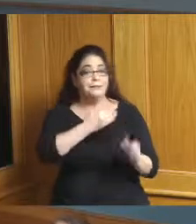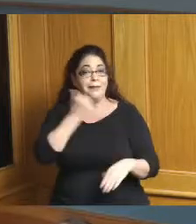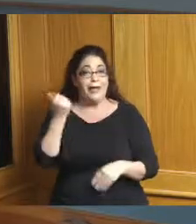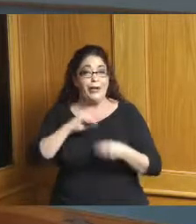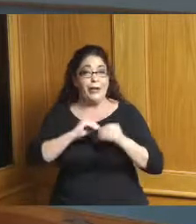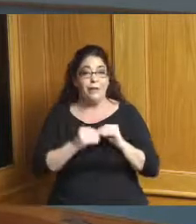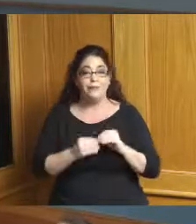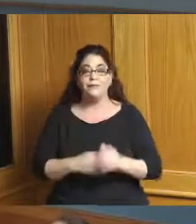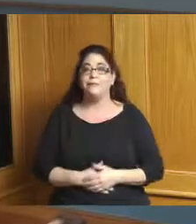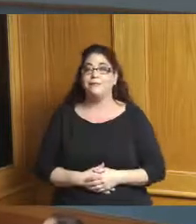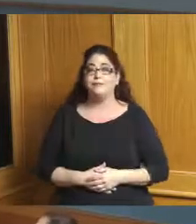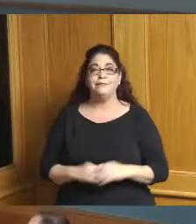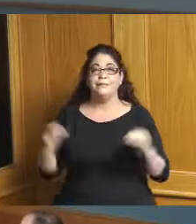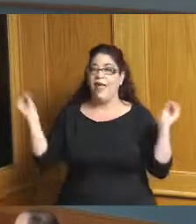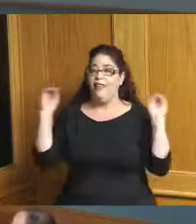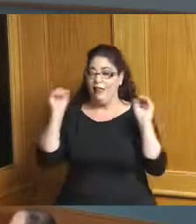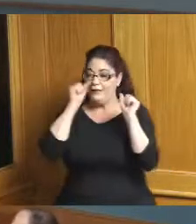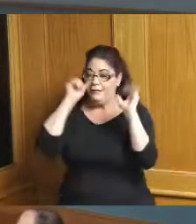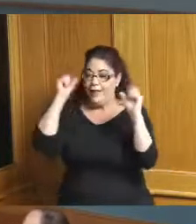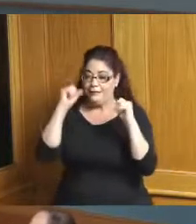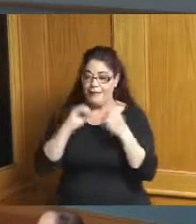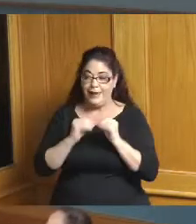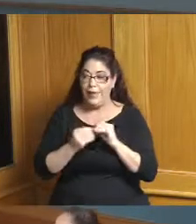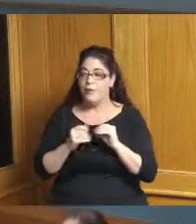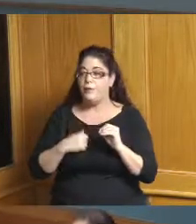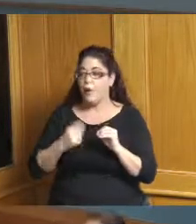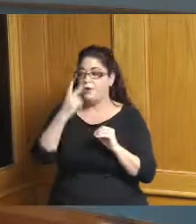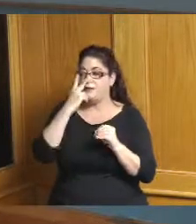nothing nothing is amazing but we're continuing to trend in that in that right direction